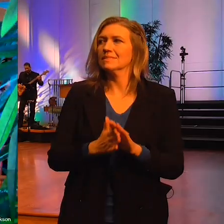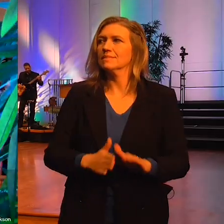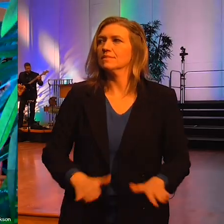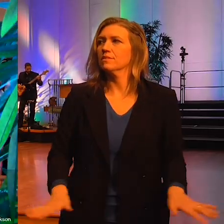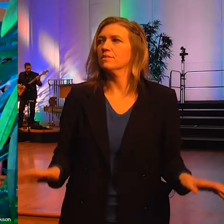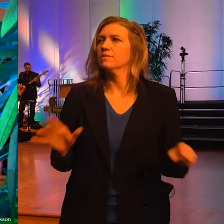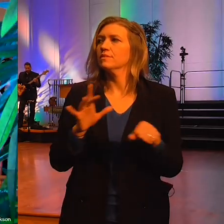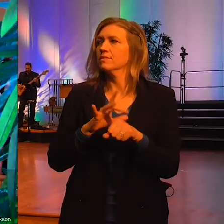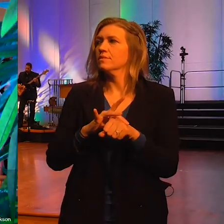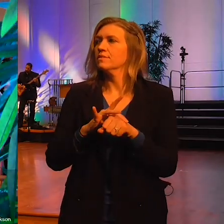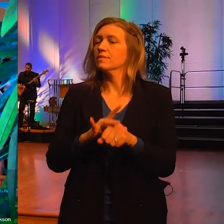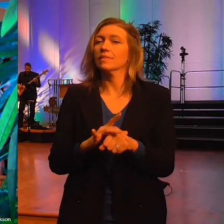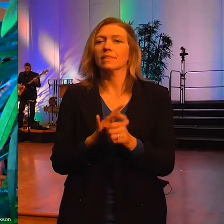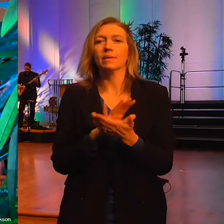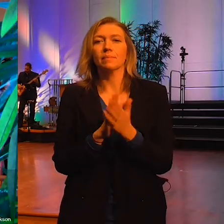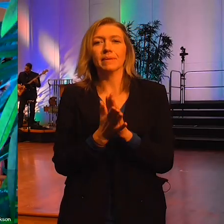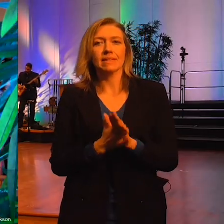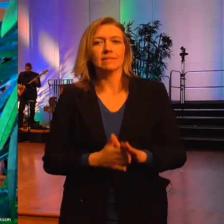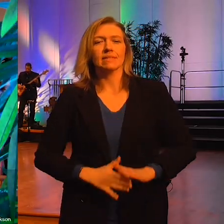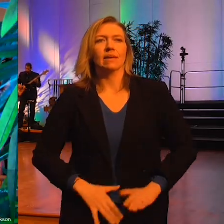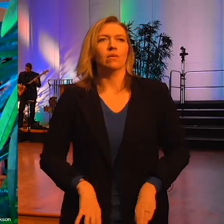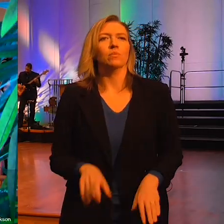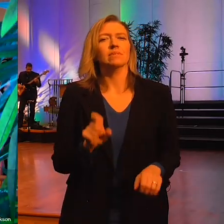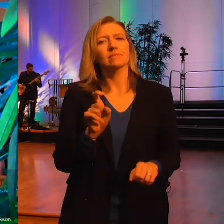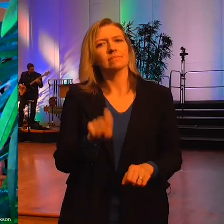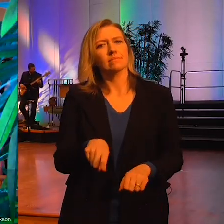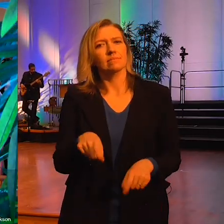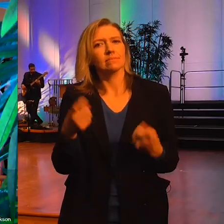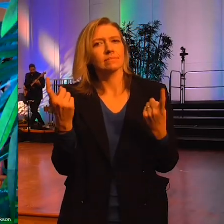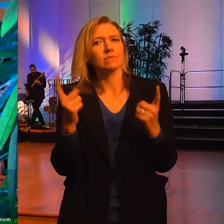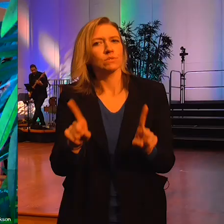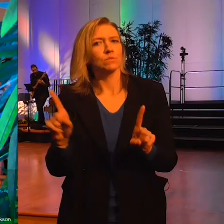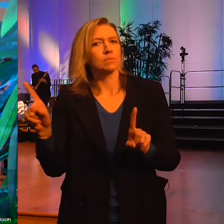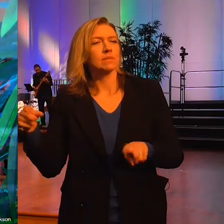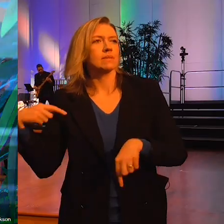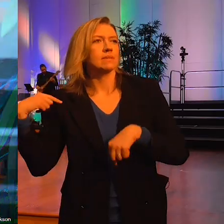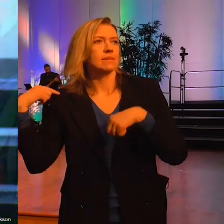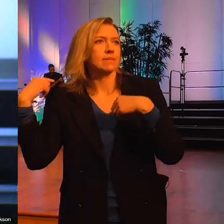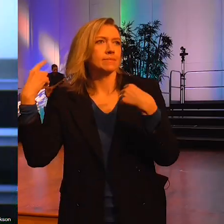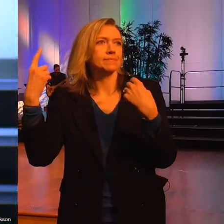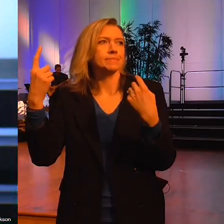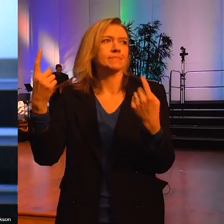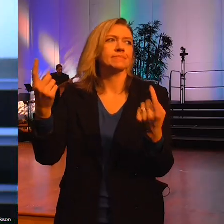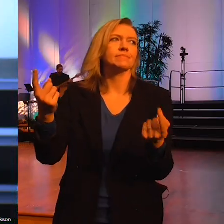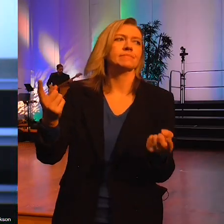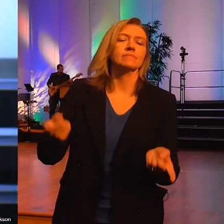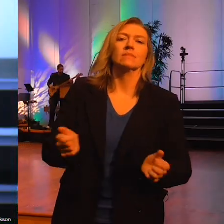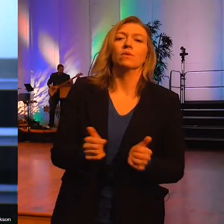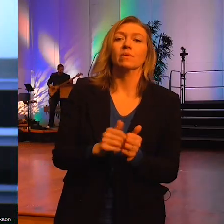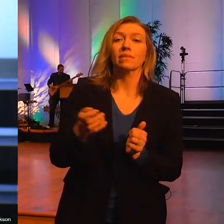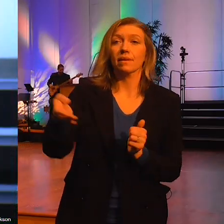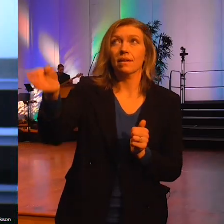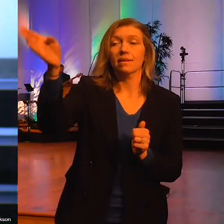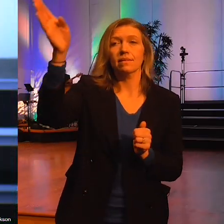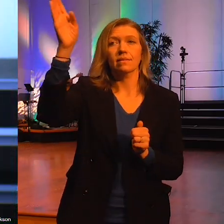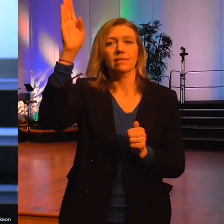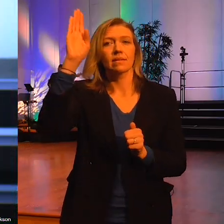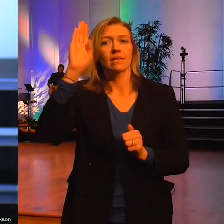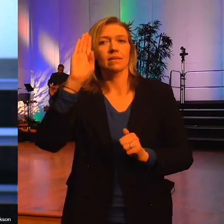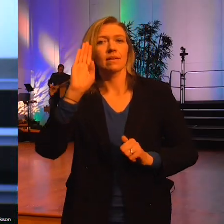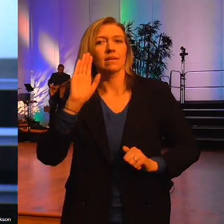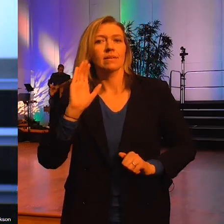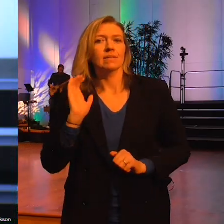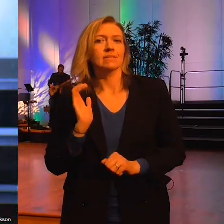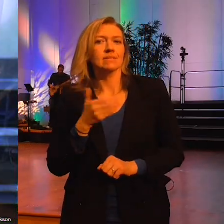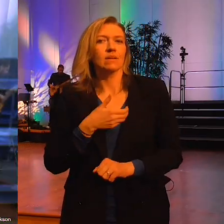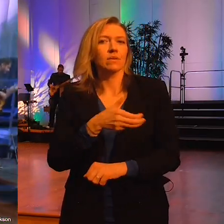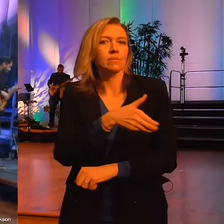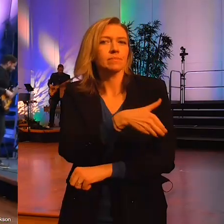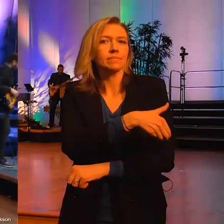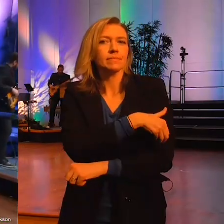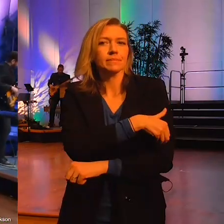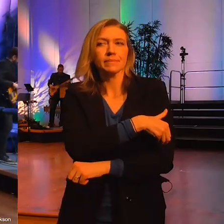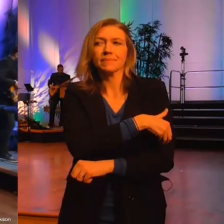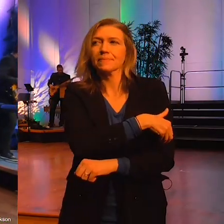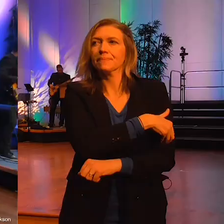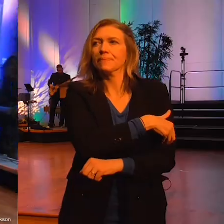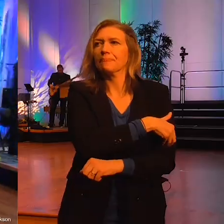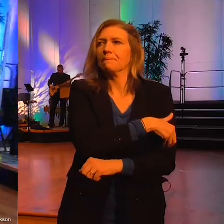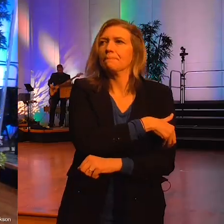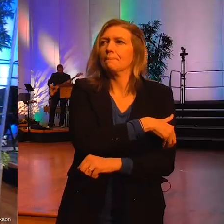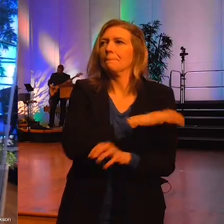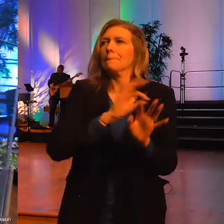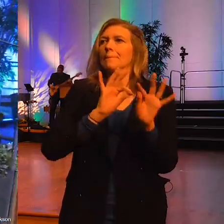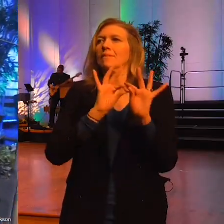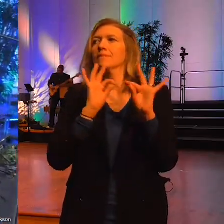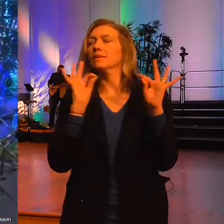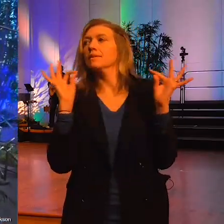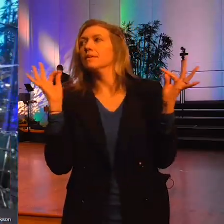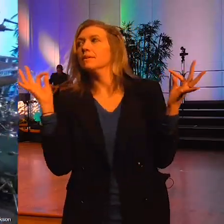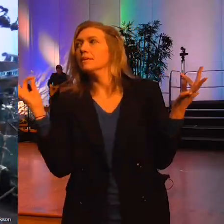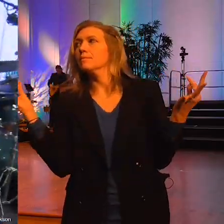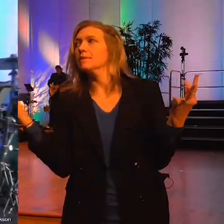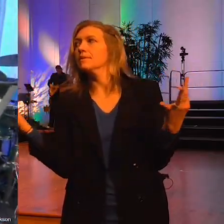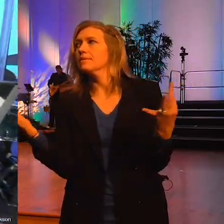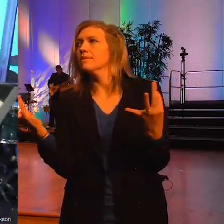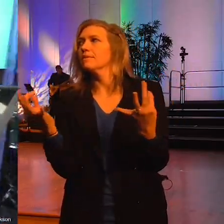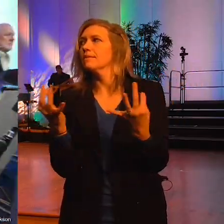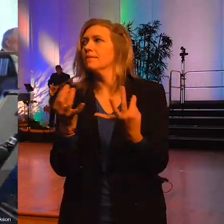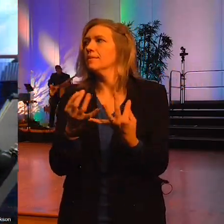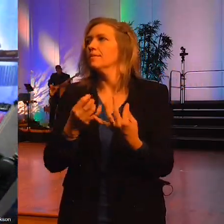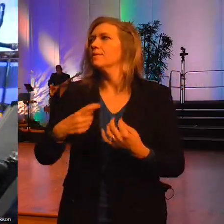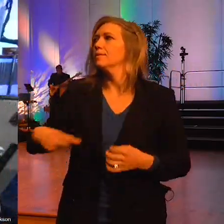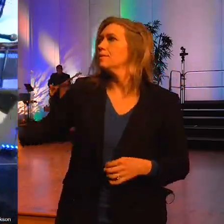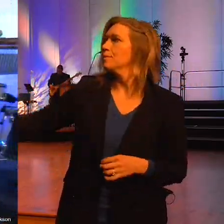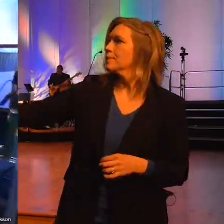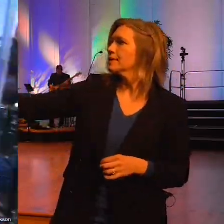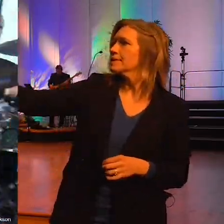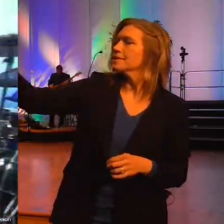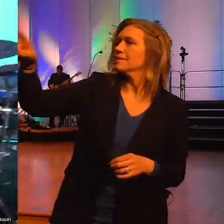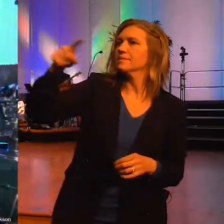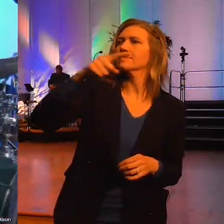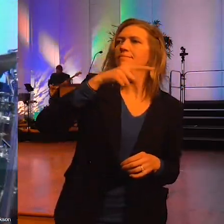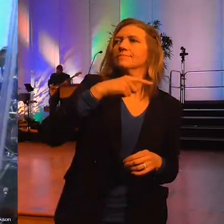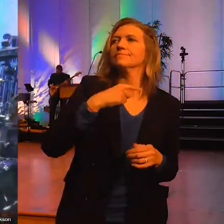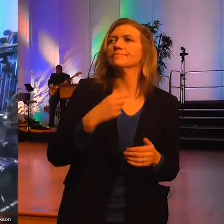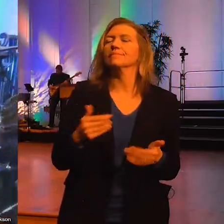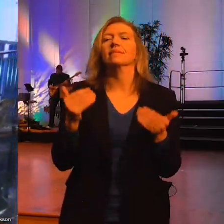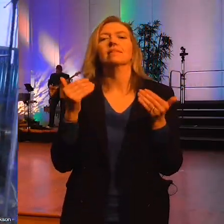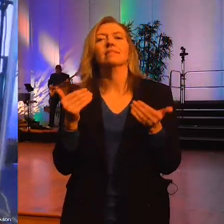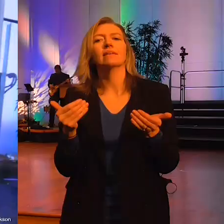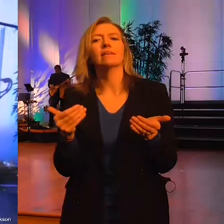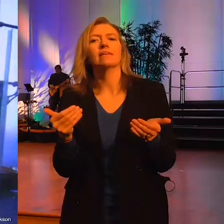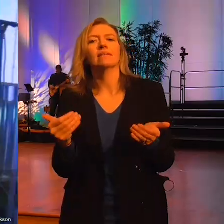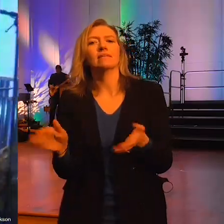on Earth the feast that was meant to be with God has our power family all are we let us